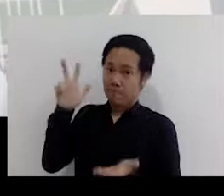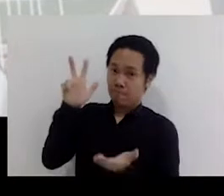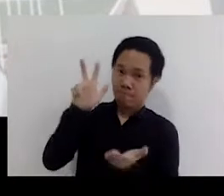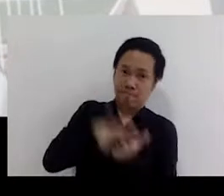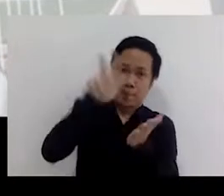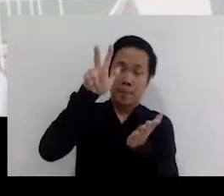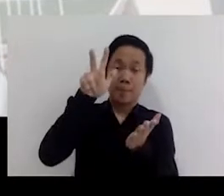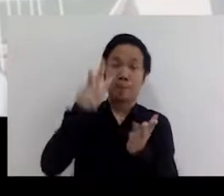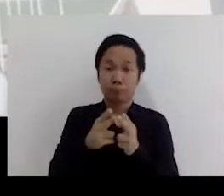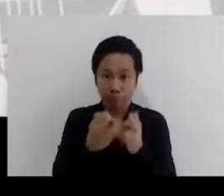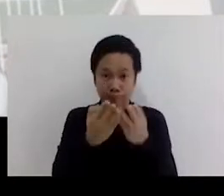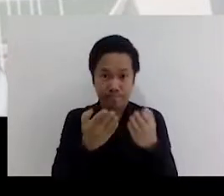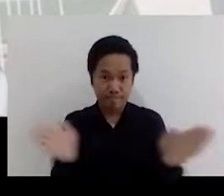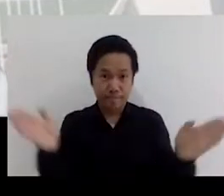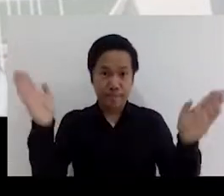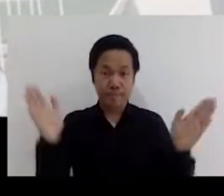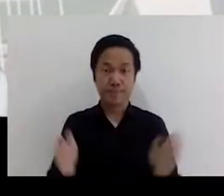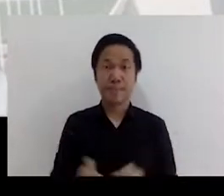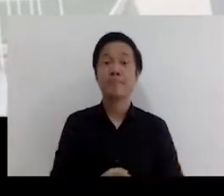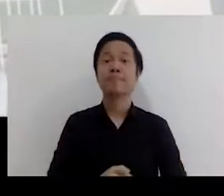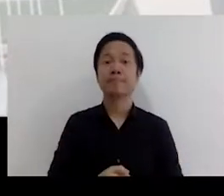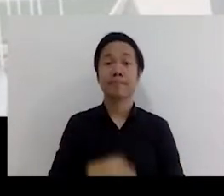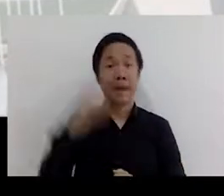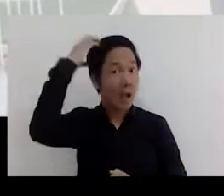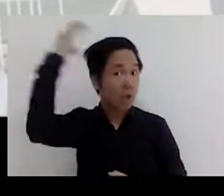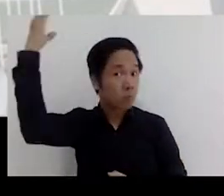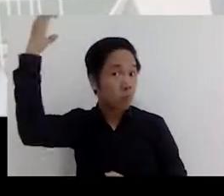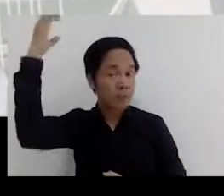The Beijing Declaration and Action Plan adopted by our governments two and a half years ago now,